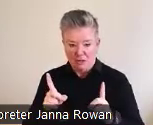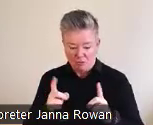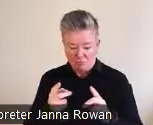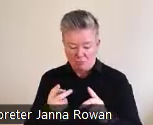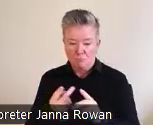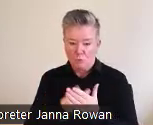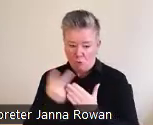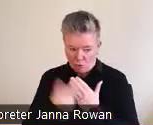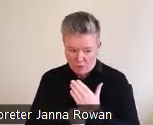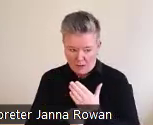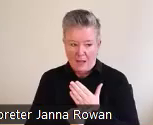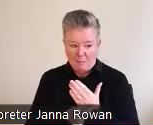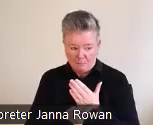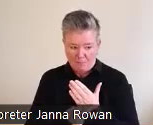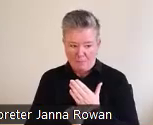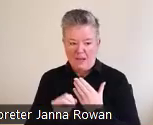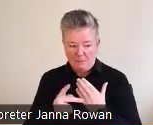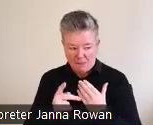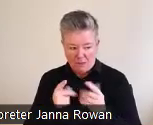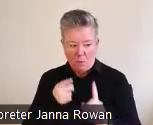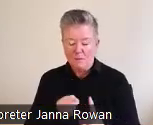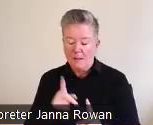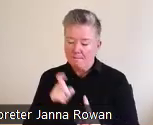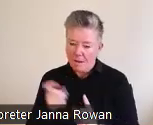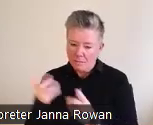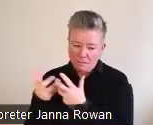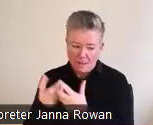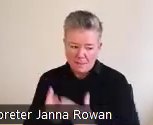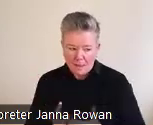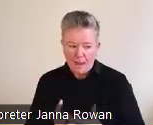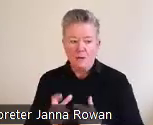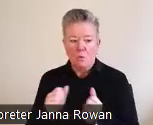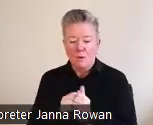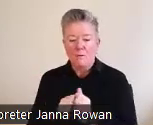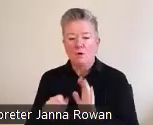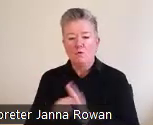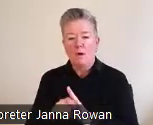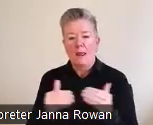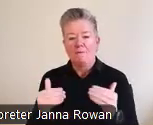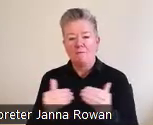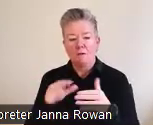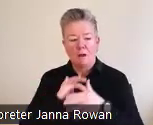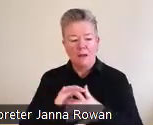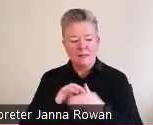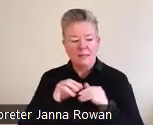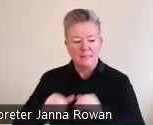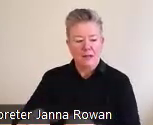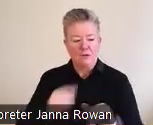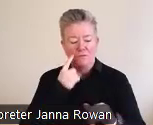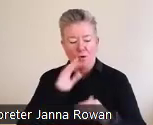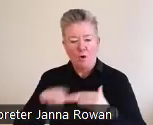or IEP goals must be aligned with grade-level content standards for all children